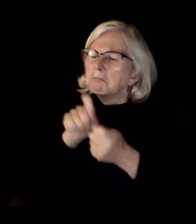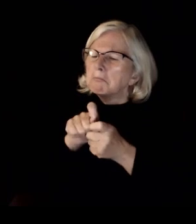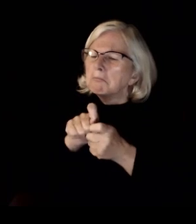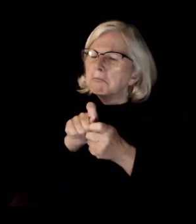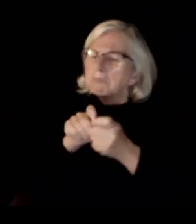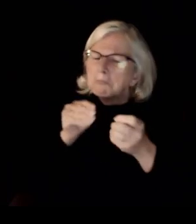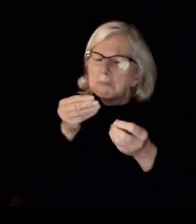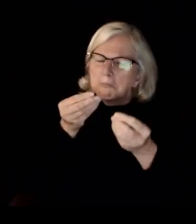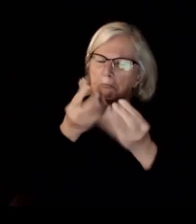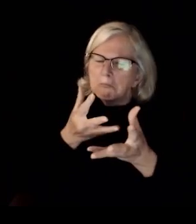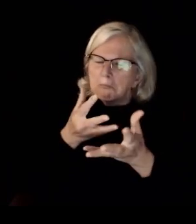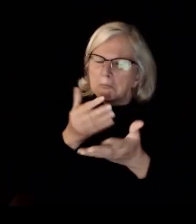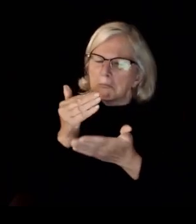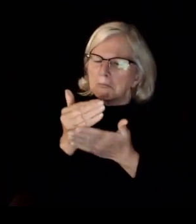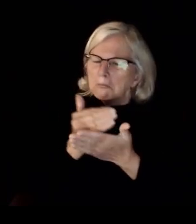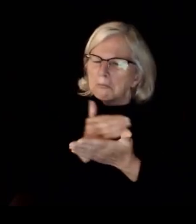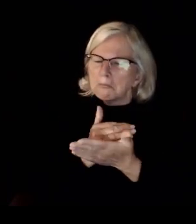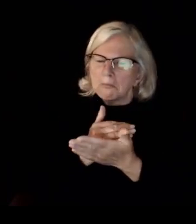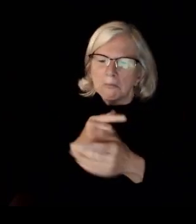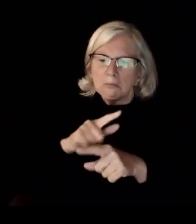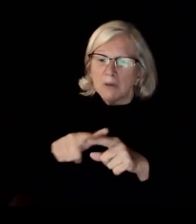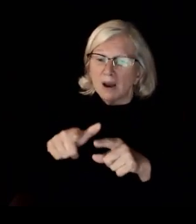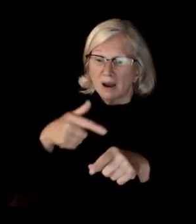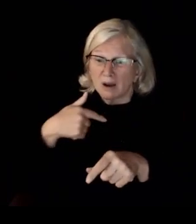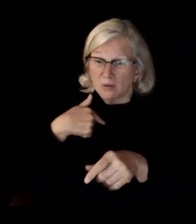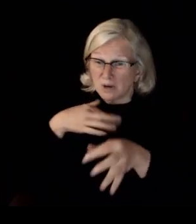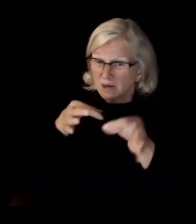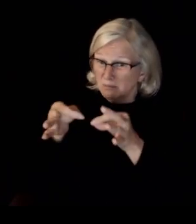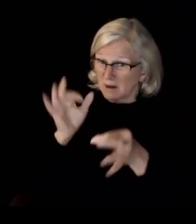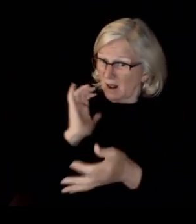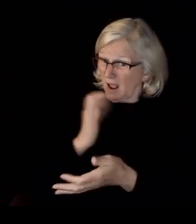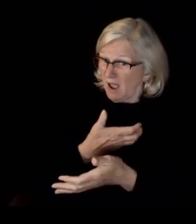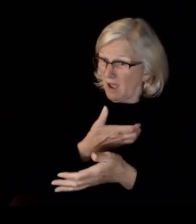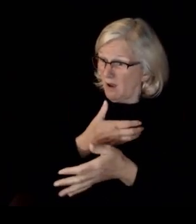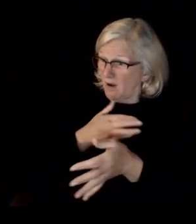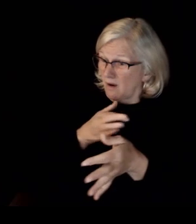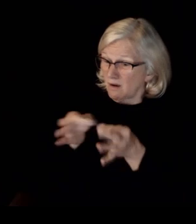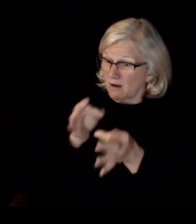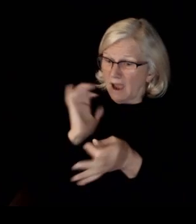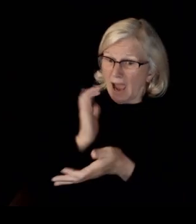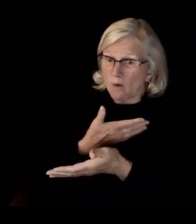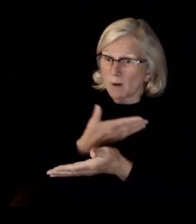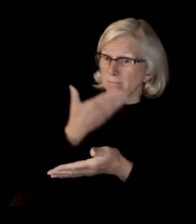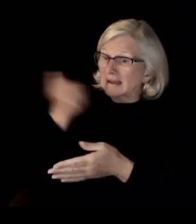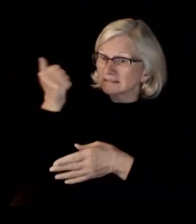best practices in terms of engaging you know specific vulnerable populations and the like.